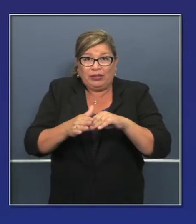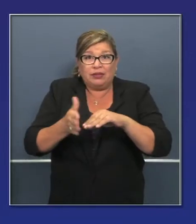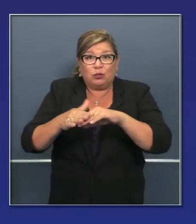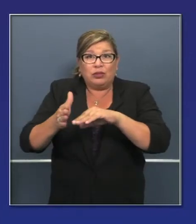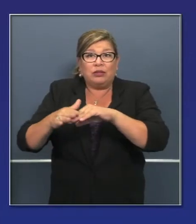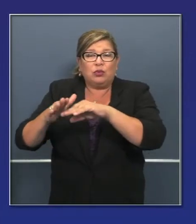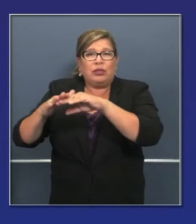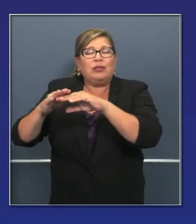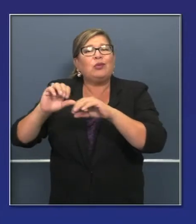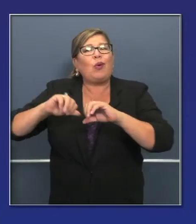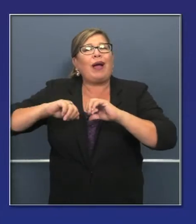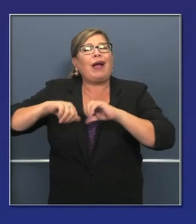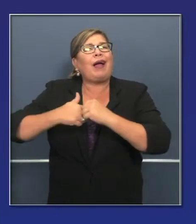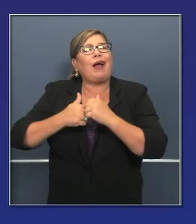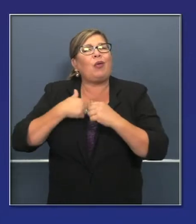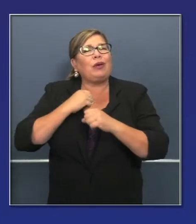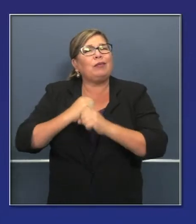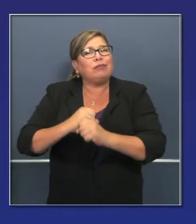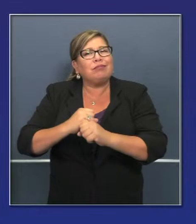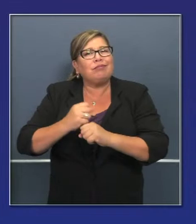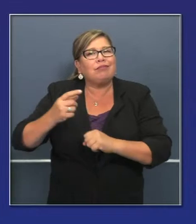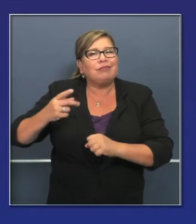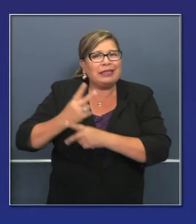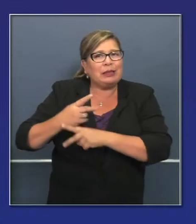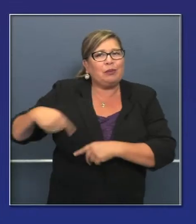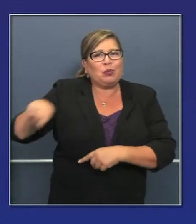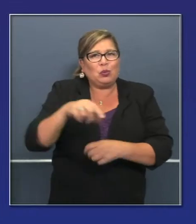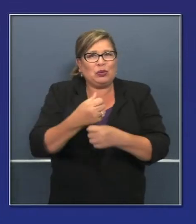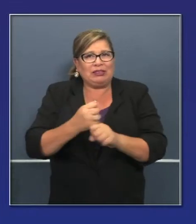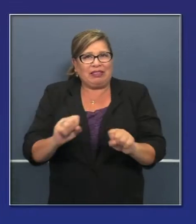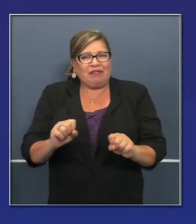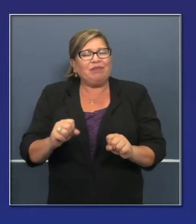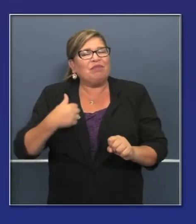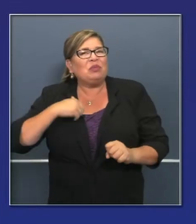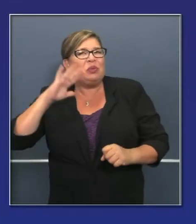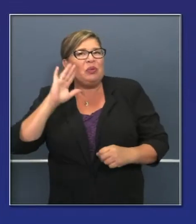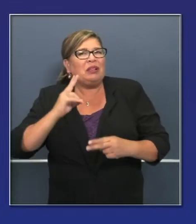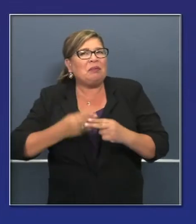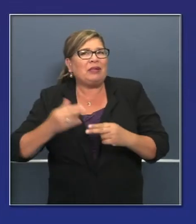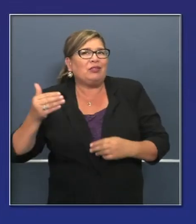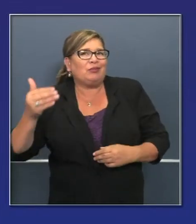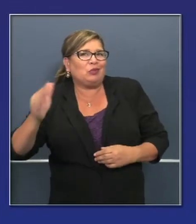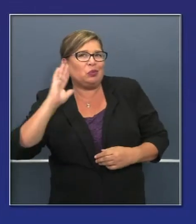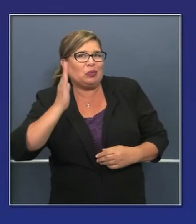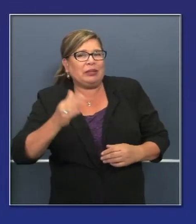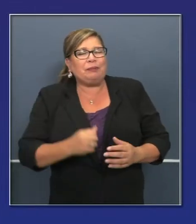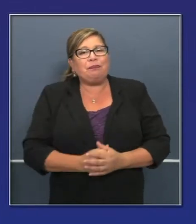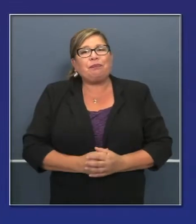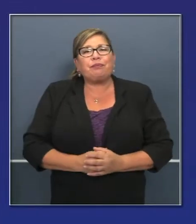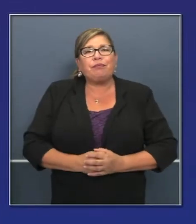virus and I'm going to get to that just in a brief moment so the positivity rate is up total testing